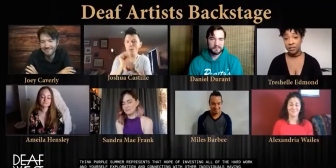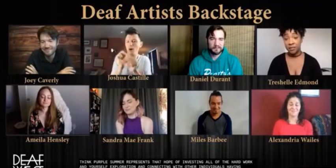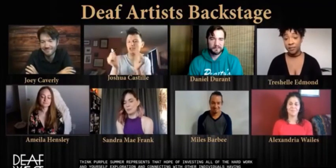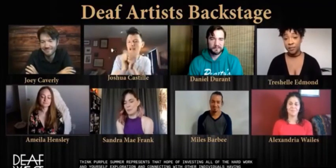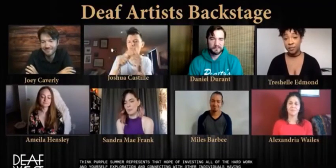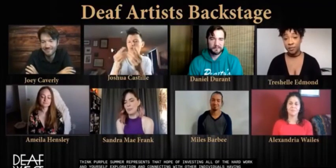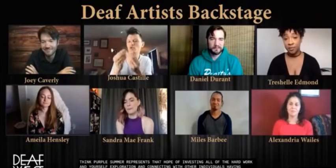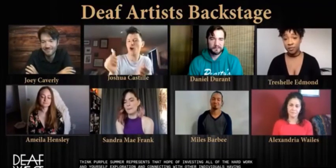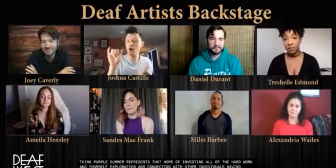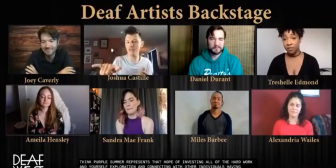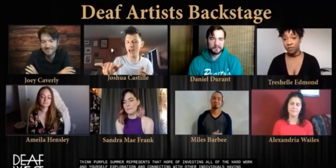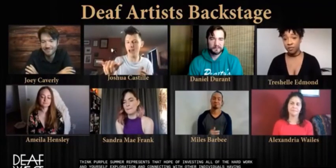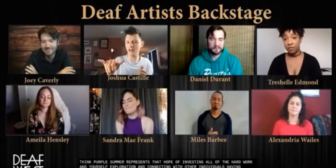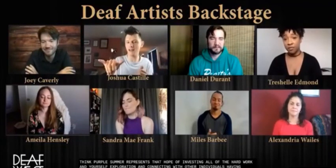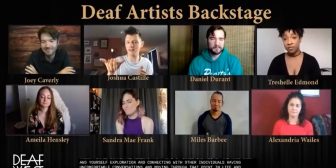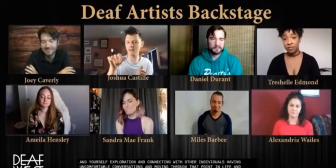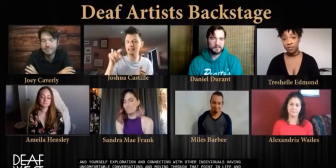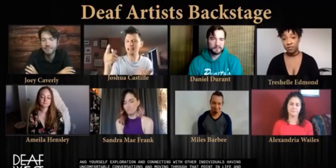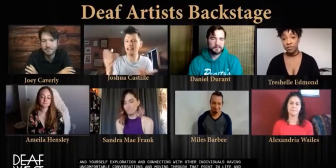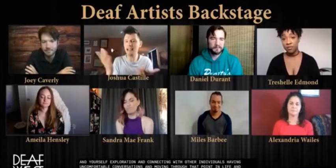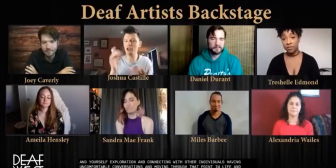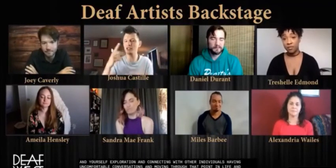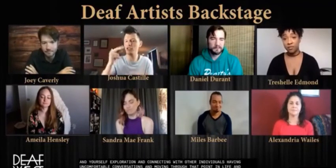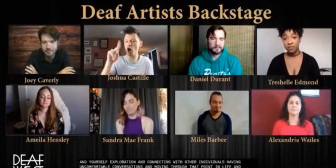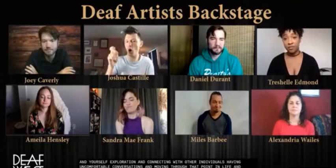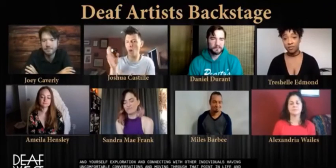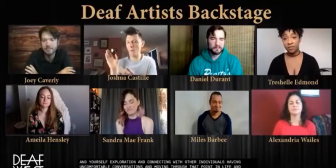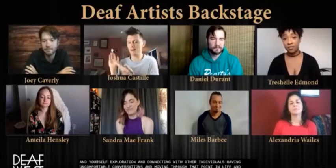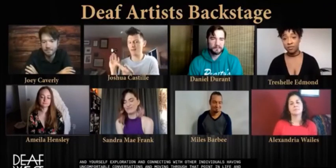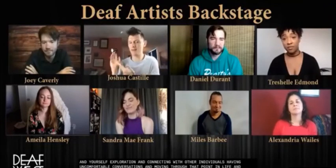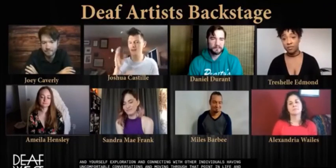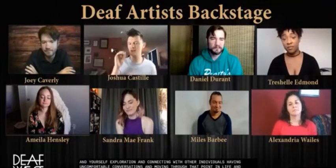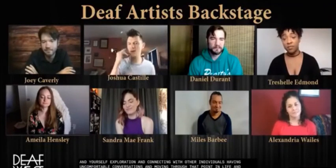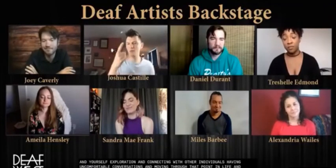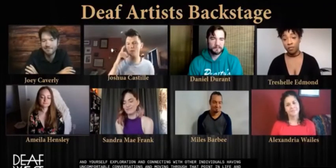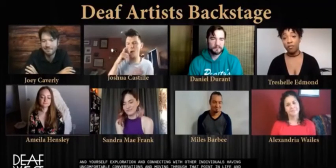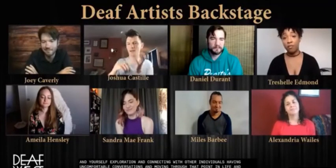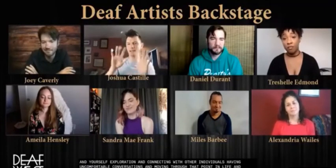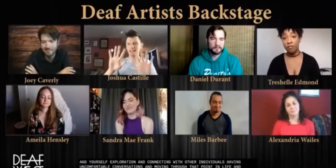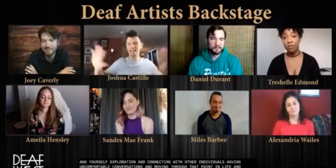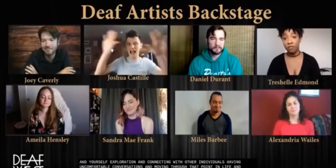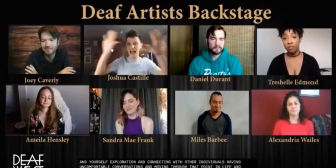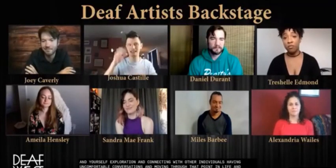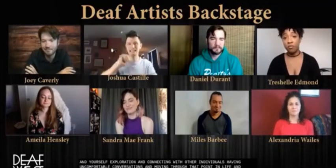We're wrapping up the show and we want to resolve that dark sense of foreboding and